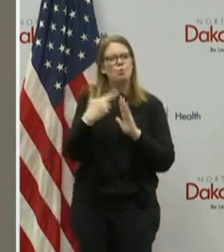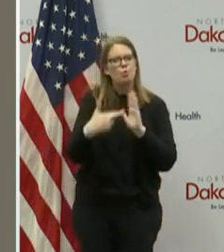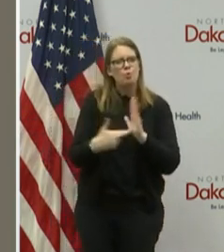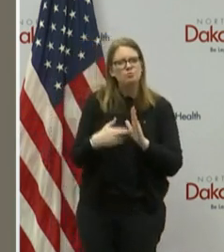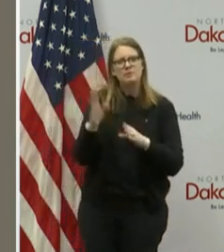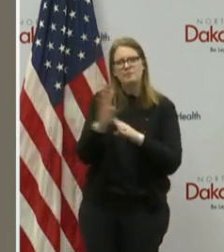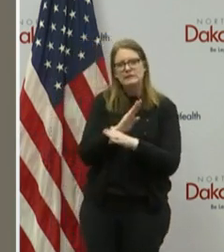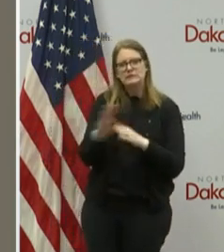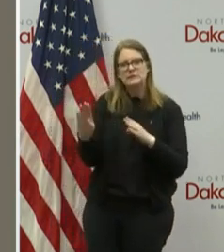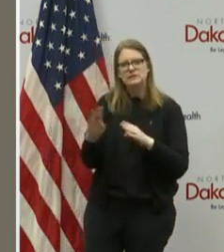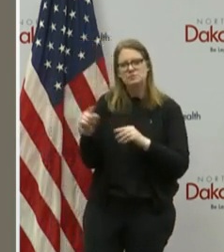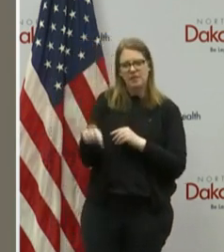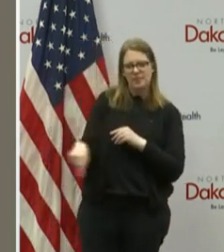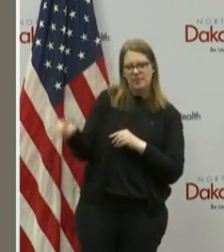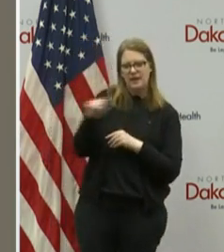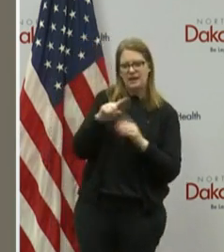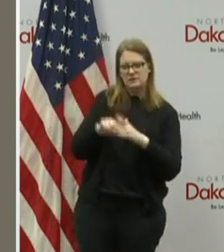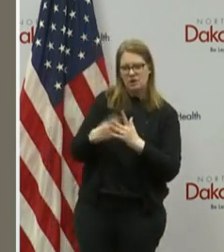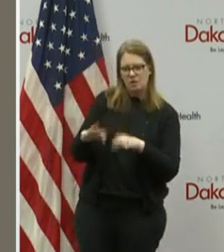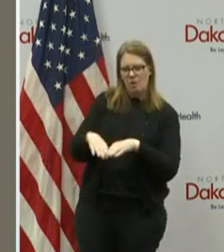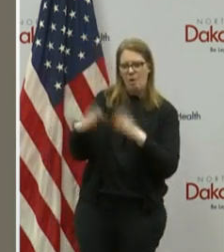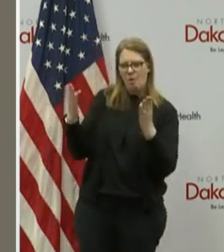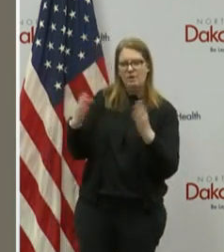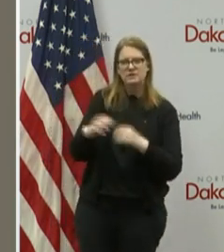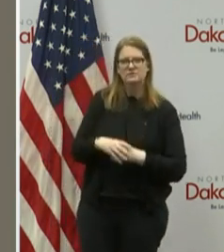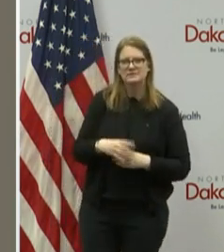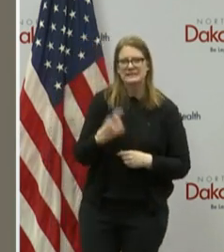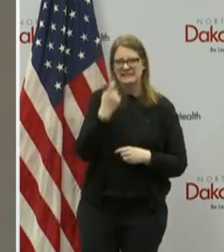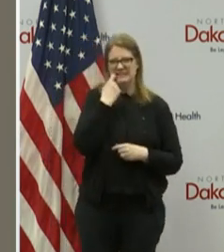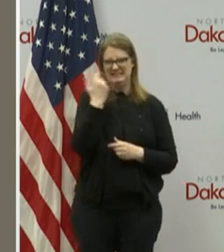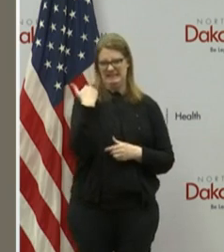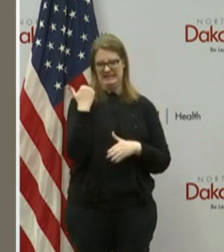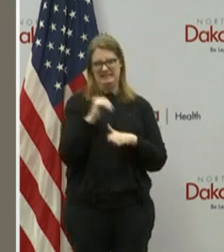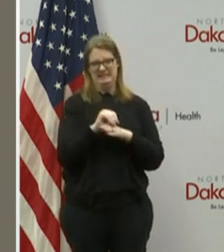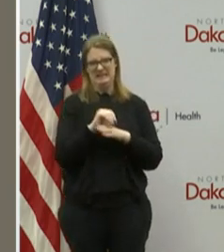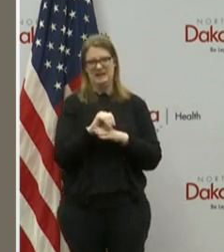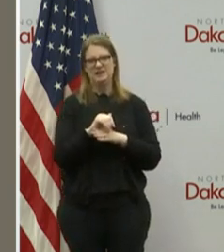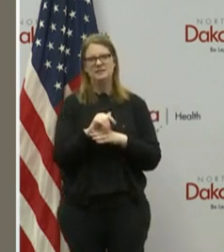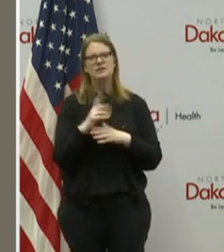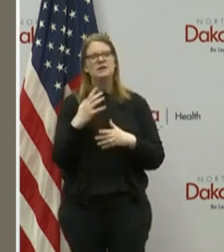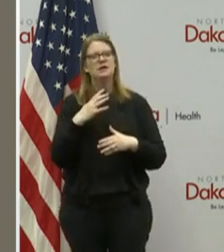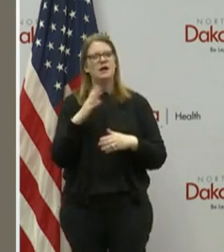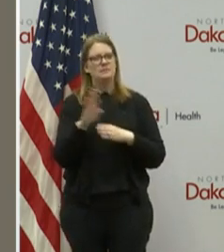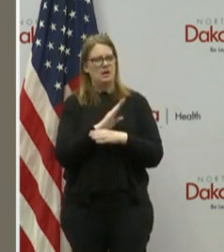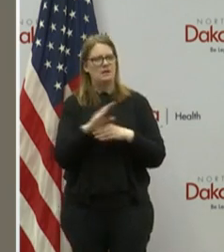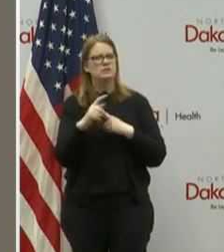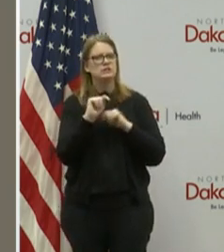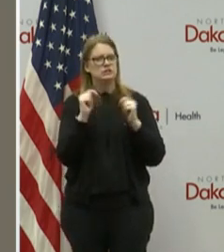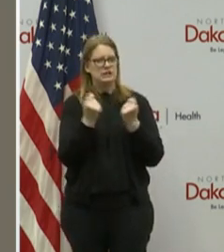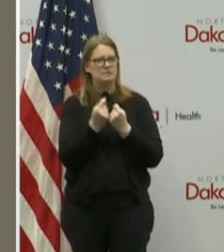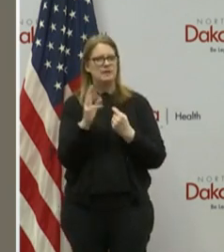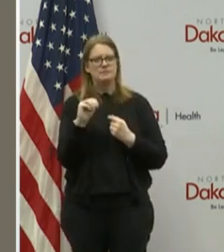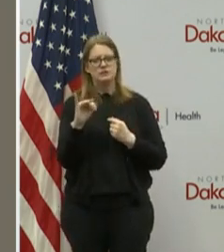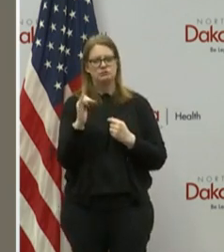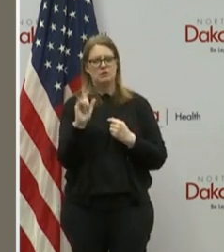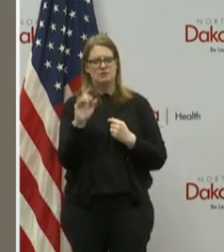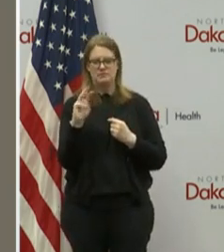RED CHECK. WE ARE TALKING ABOUT NEW STANDARD OPERATING PROCEDURES FOR BUSINESSES. THAT WORK IS GOING WELL.